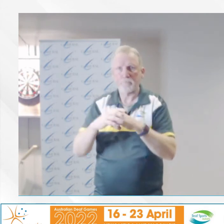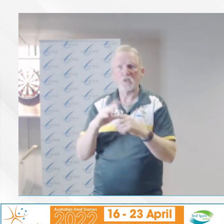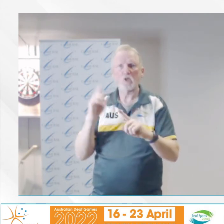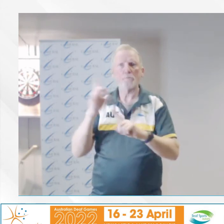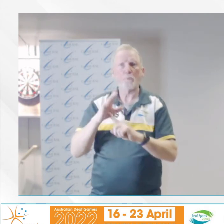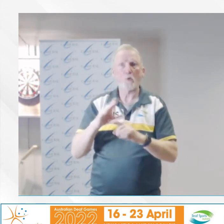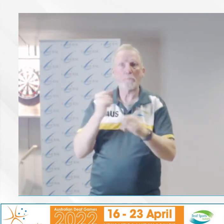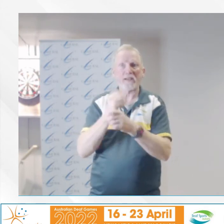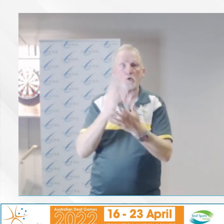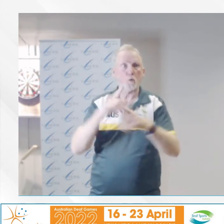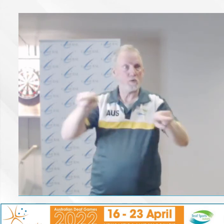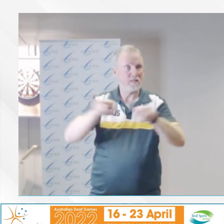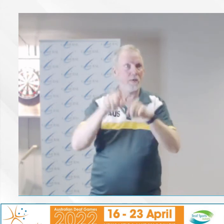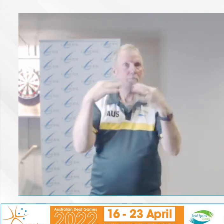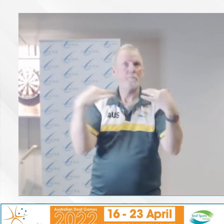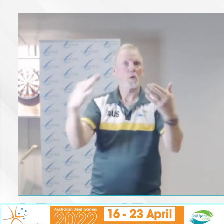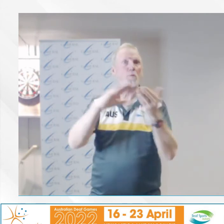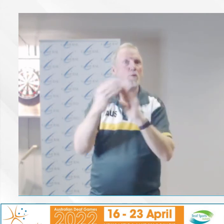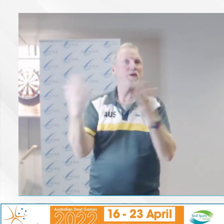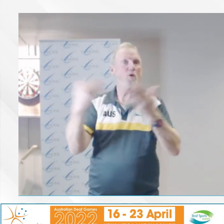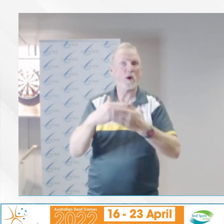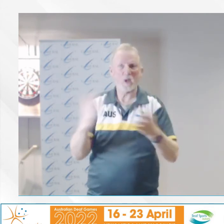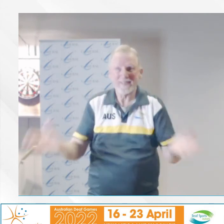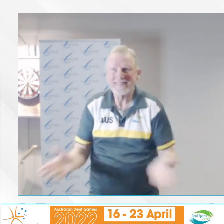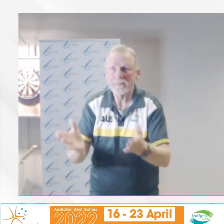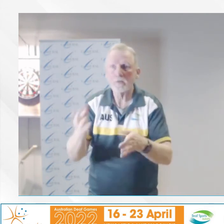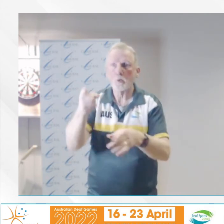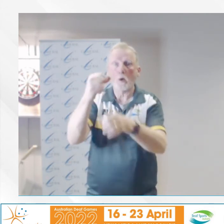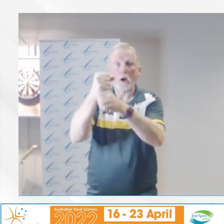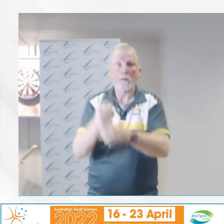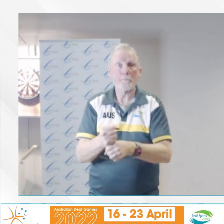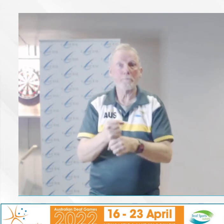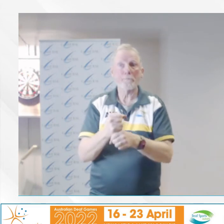we'll give you a timeline when that might happen but we want the community to come along